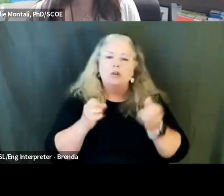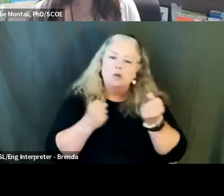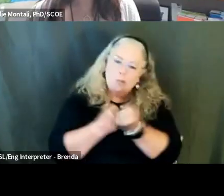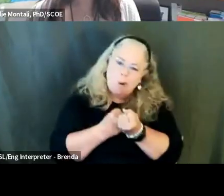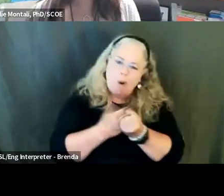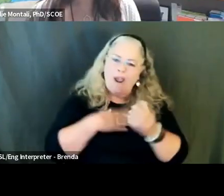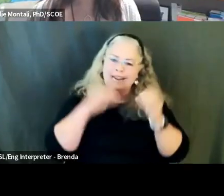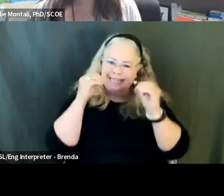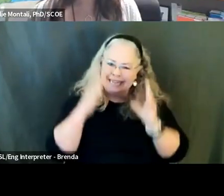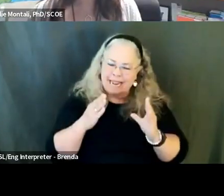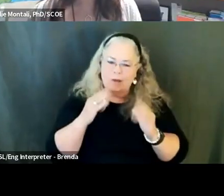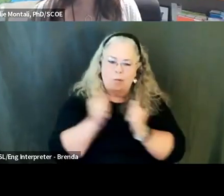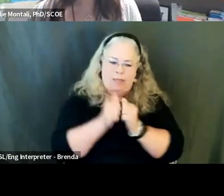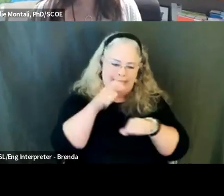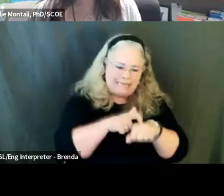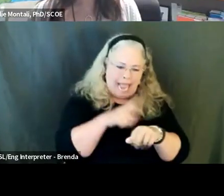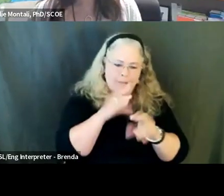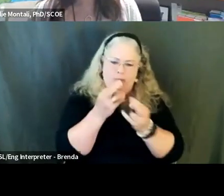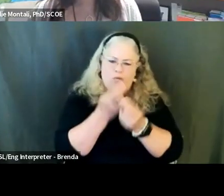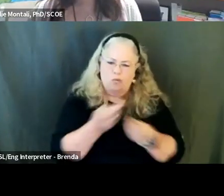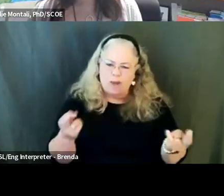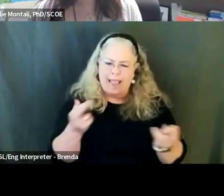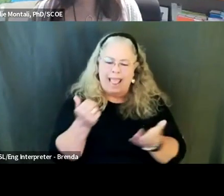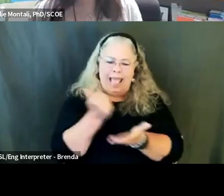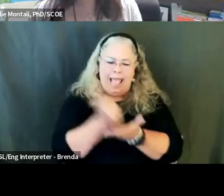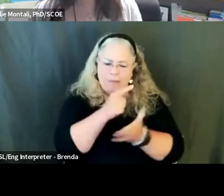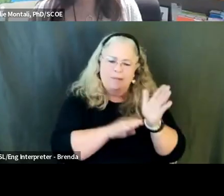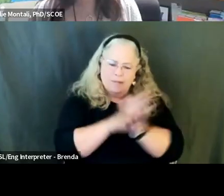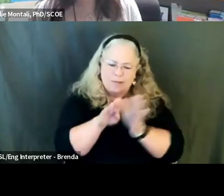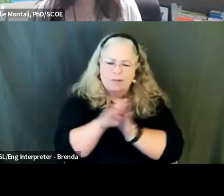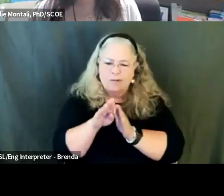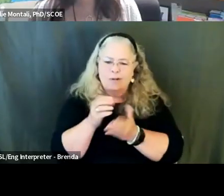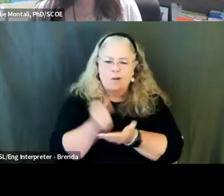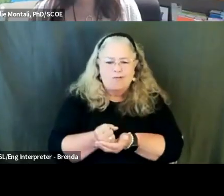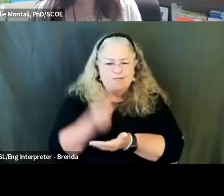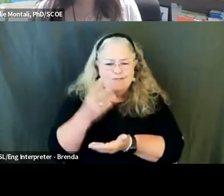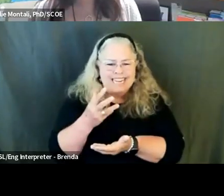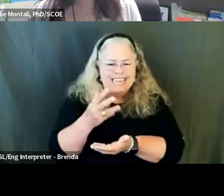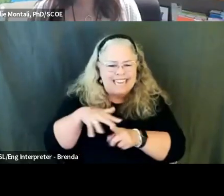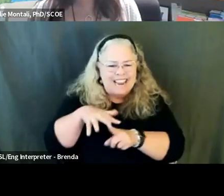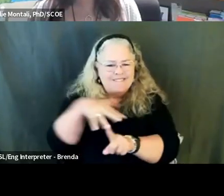the time and resources to help them develop those rich environments and which play both